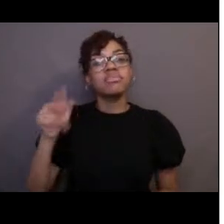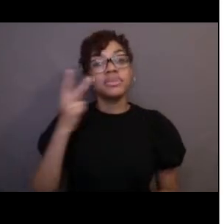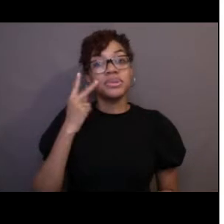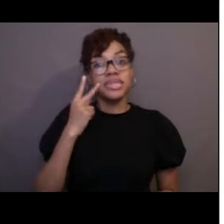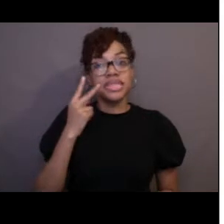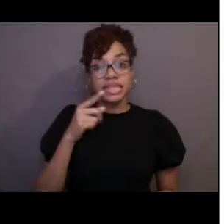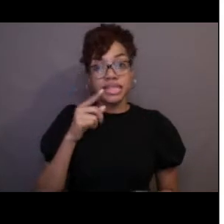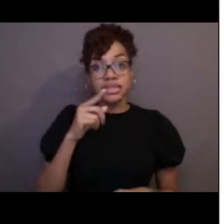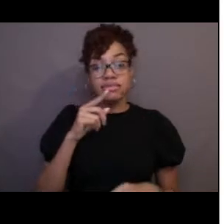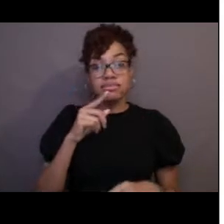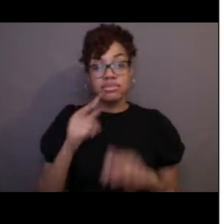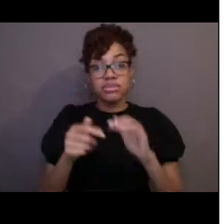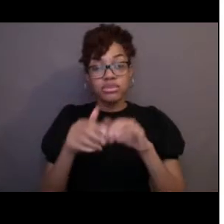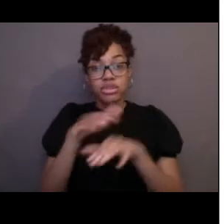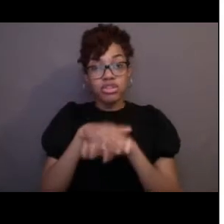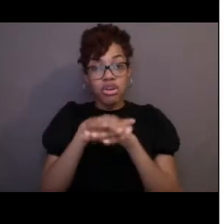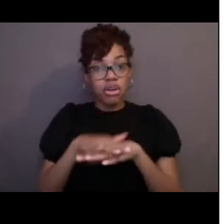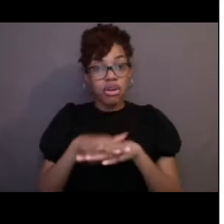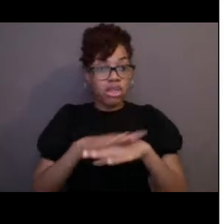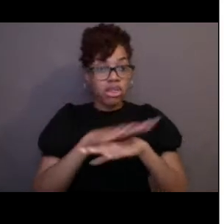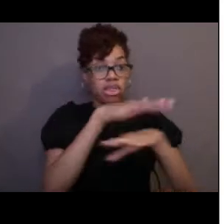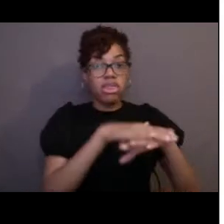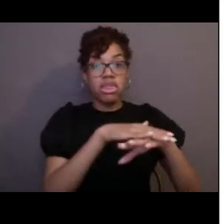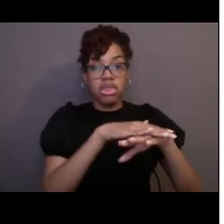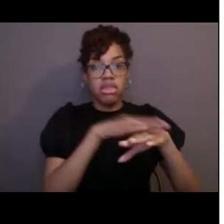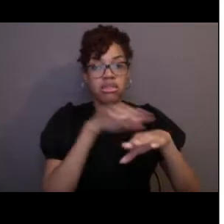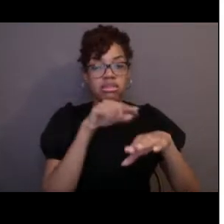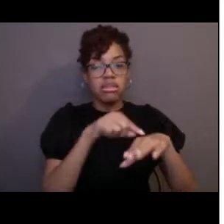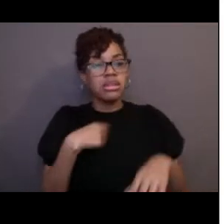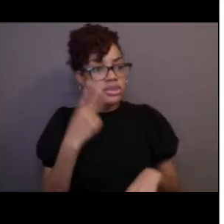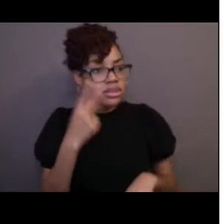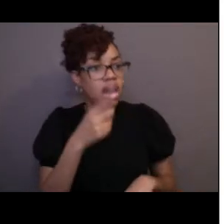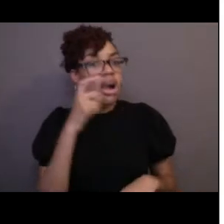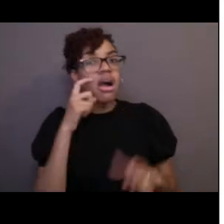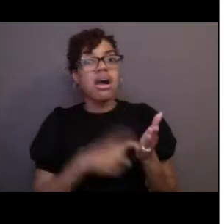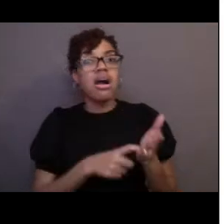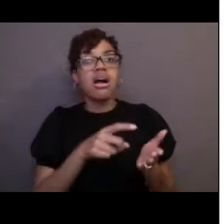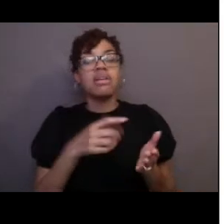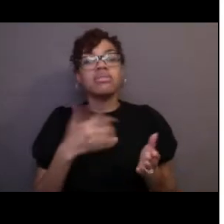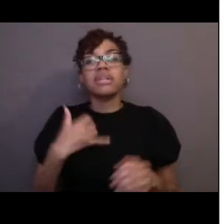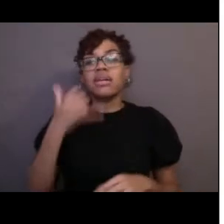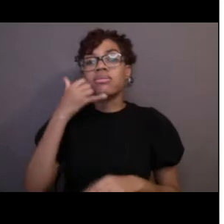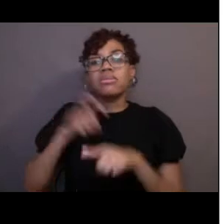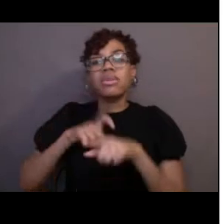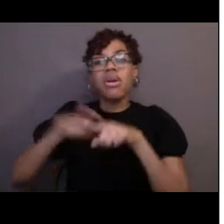there are phone numbers you can call to contact your local, what's called a stranding network